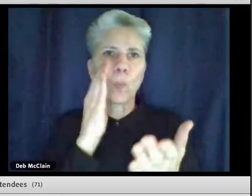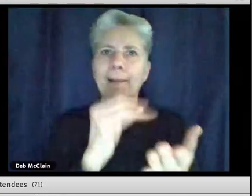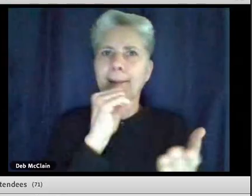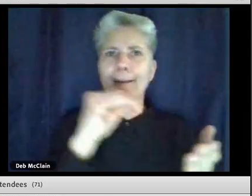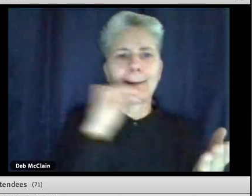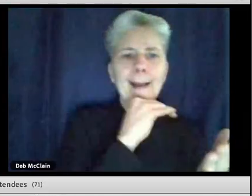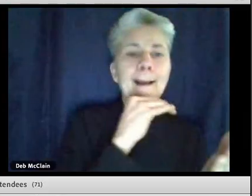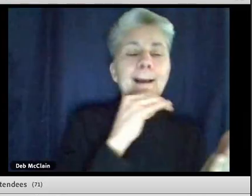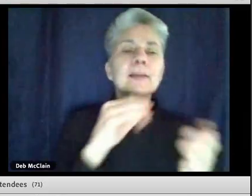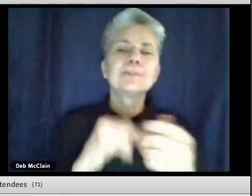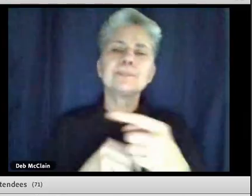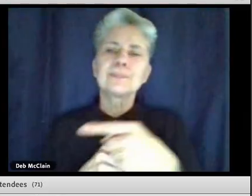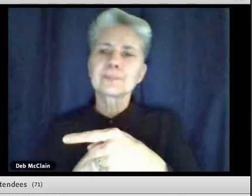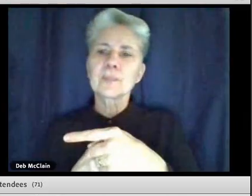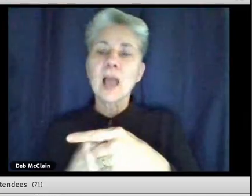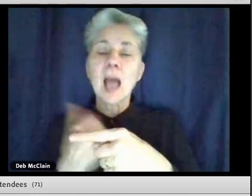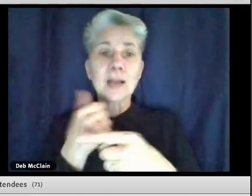You know, the truth can only benefit them.